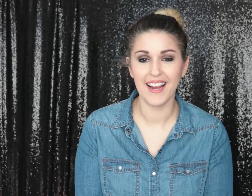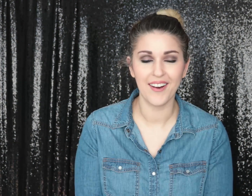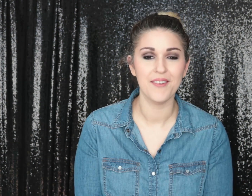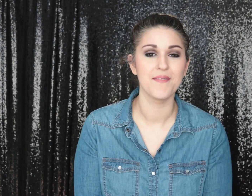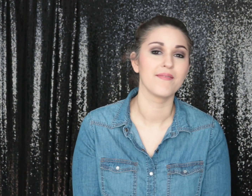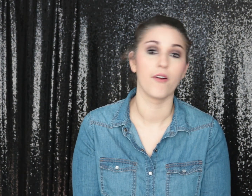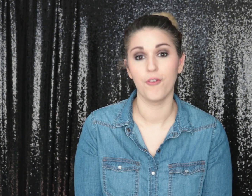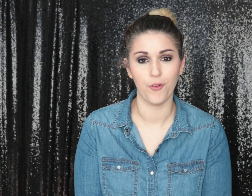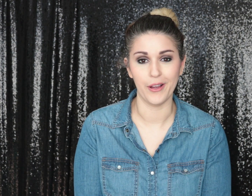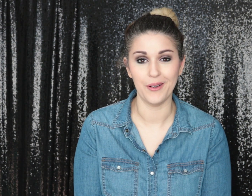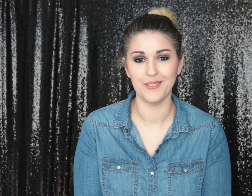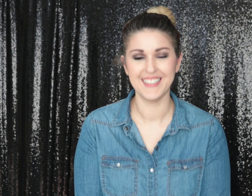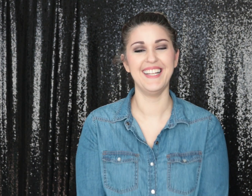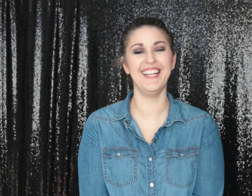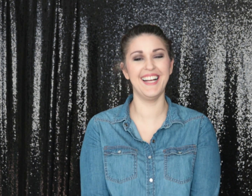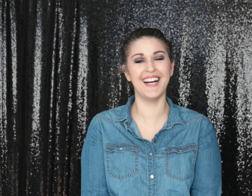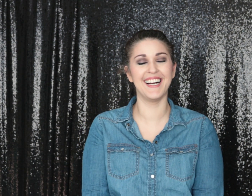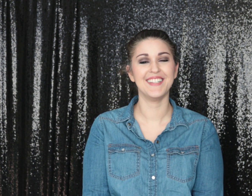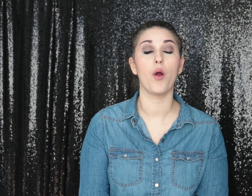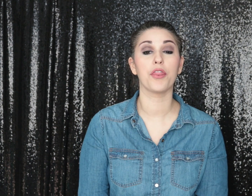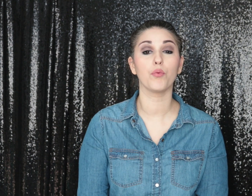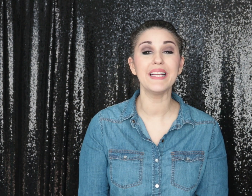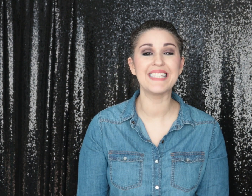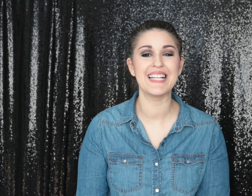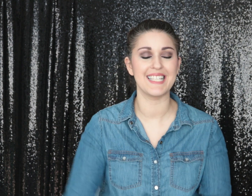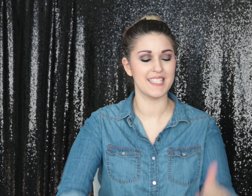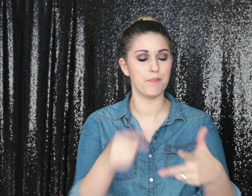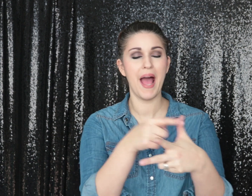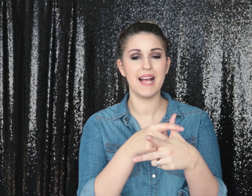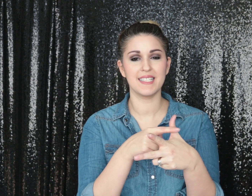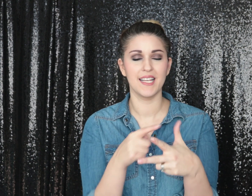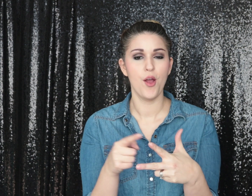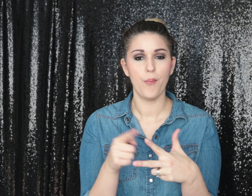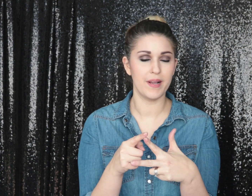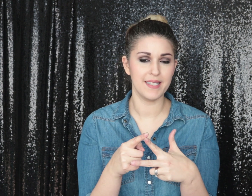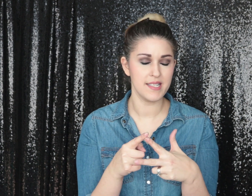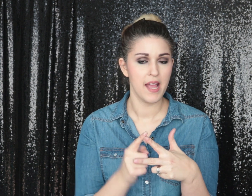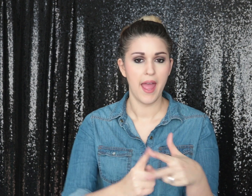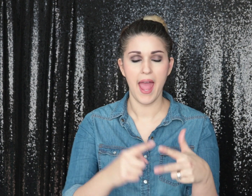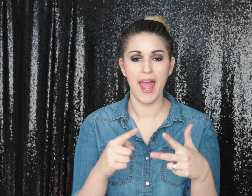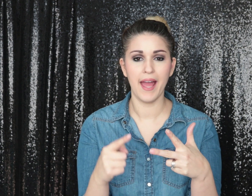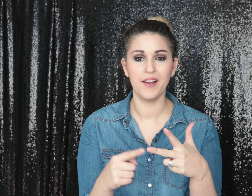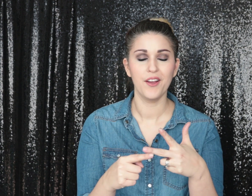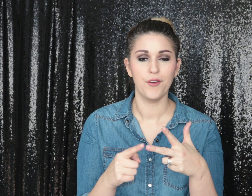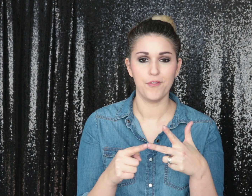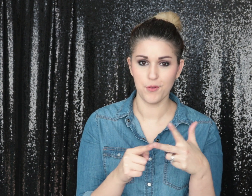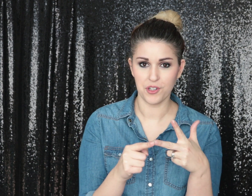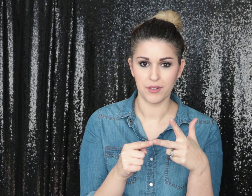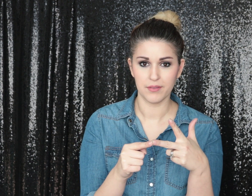there for you or three tenses. Past, present, and future.